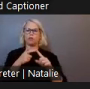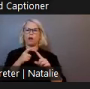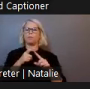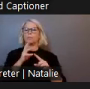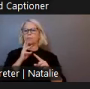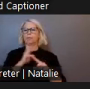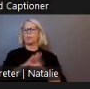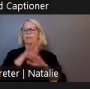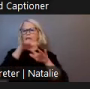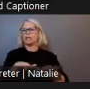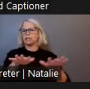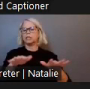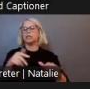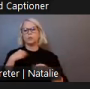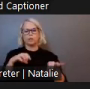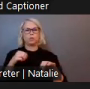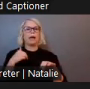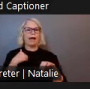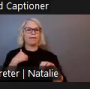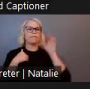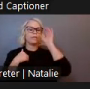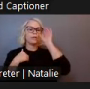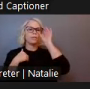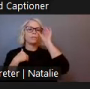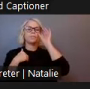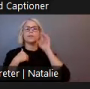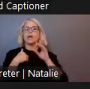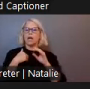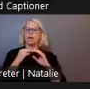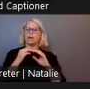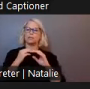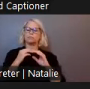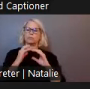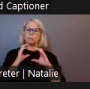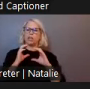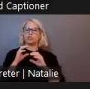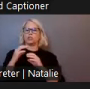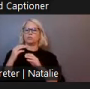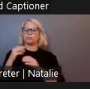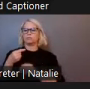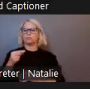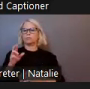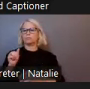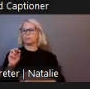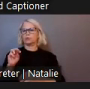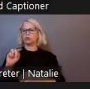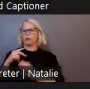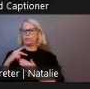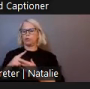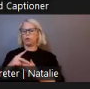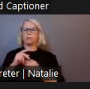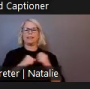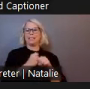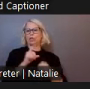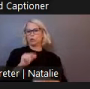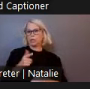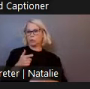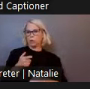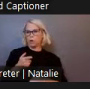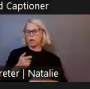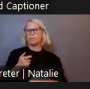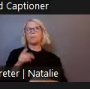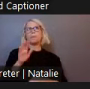we would love to be able to share that information with them and their students, so that data